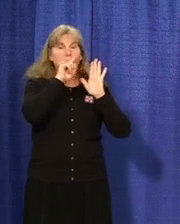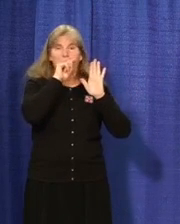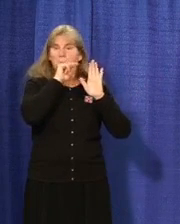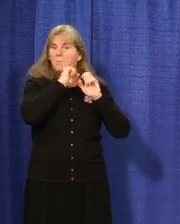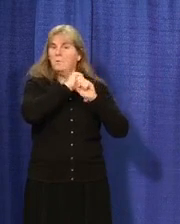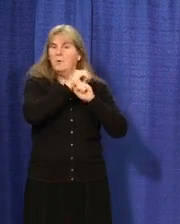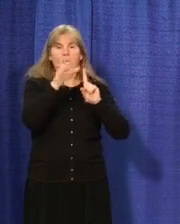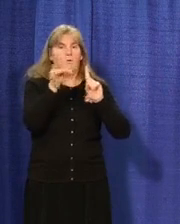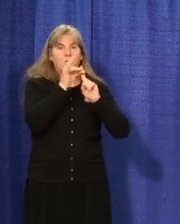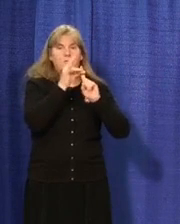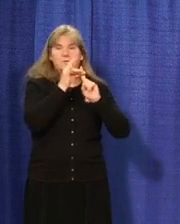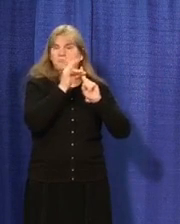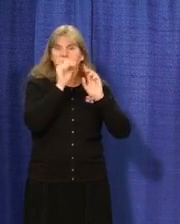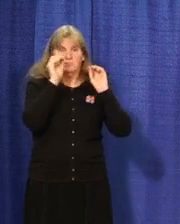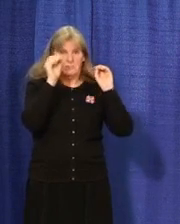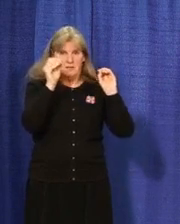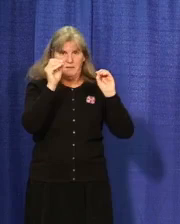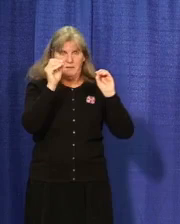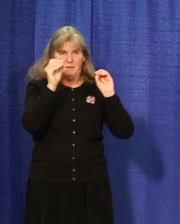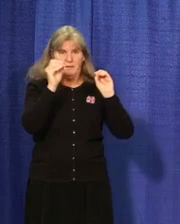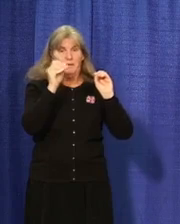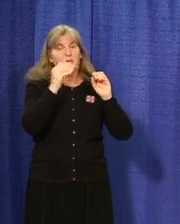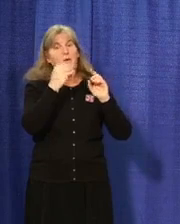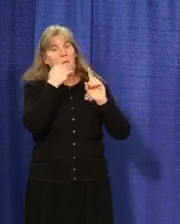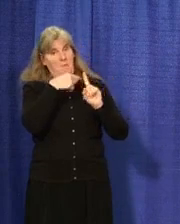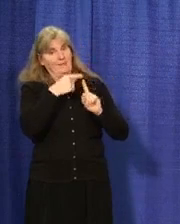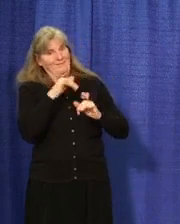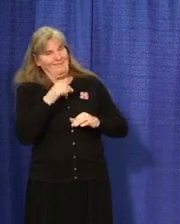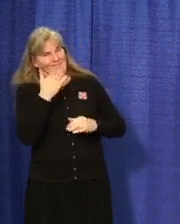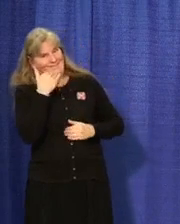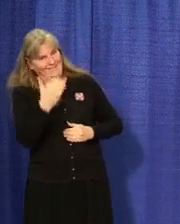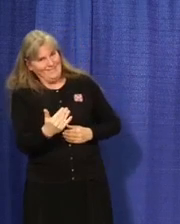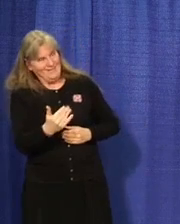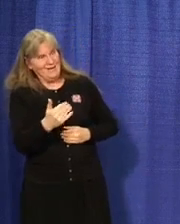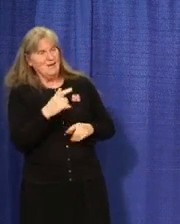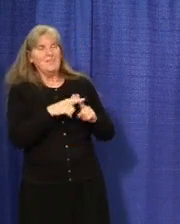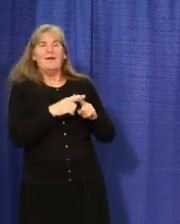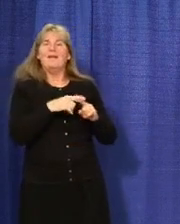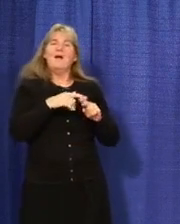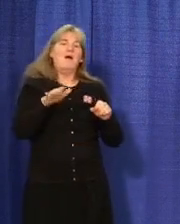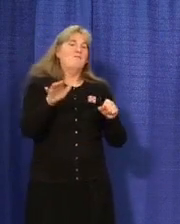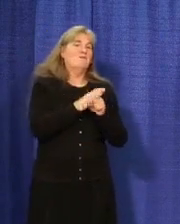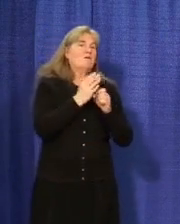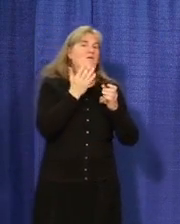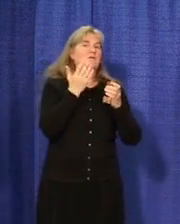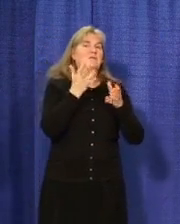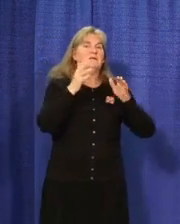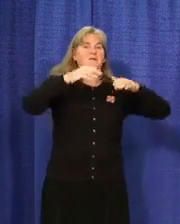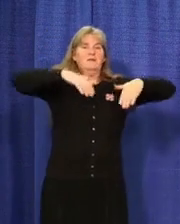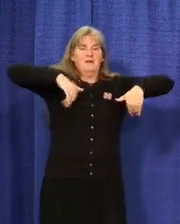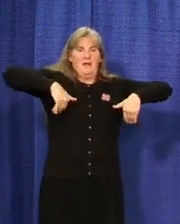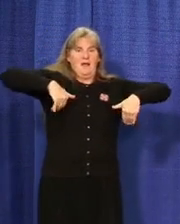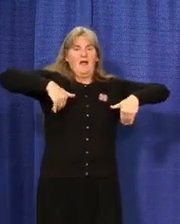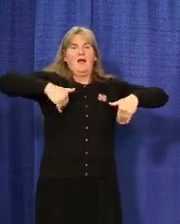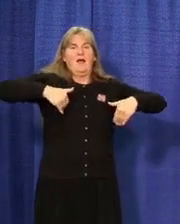So that is all reassuring. But at the same time, this is an incomplete investigation. It does take several days to